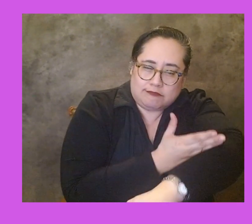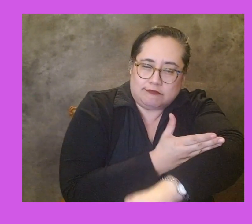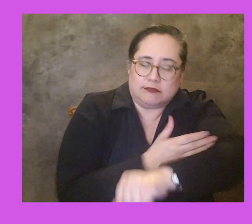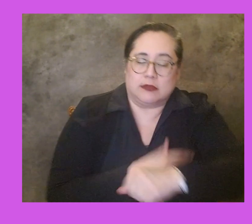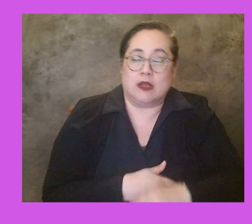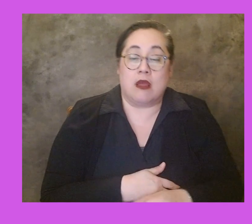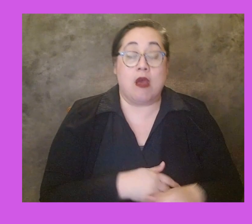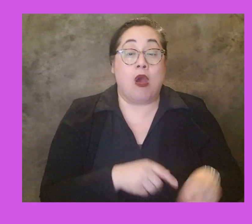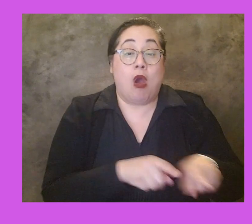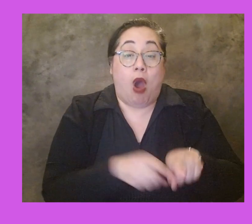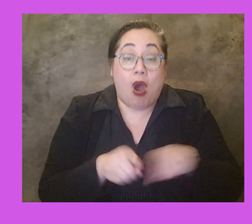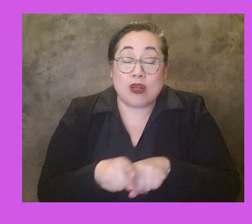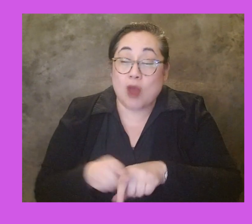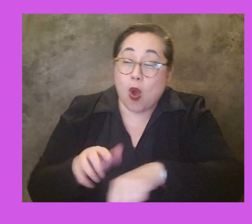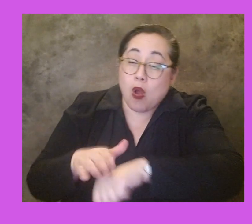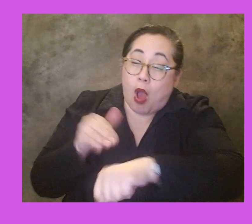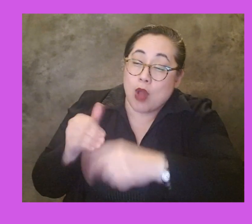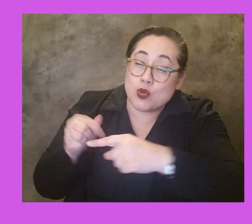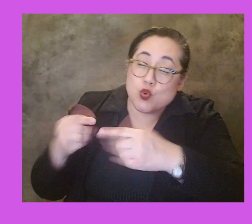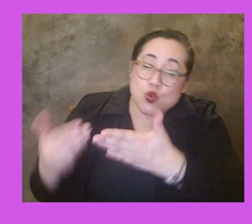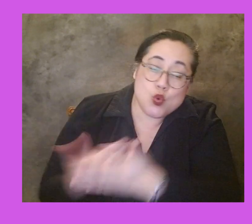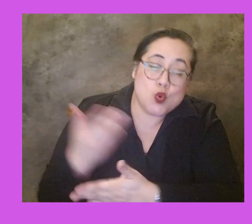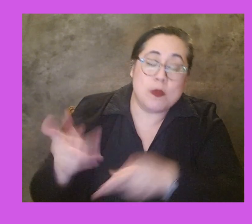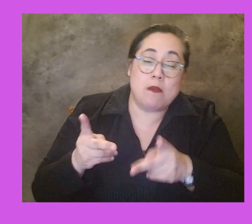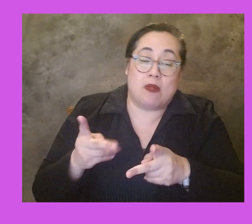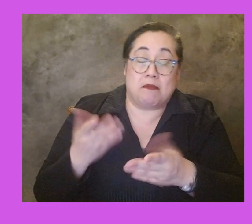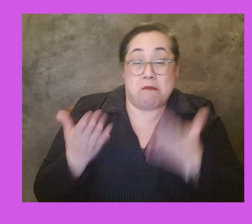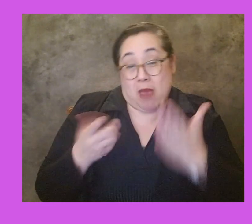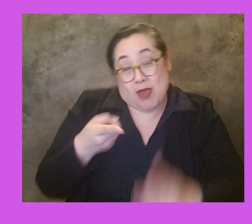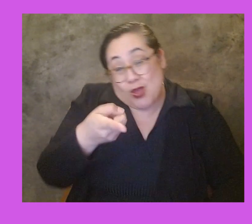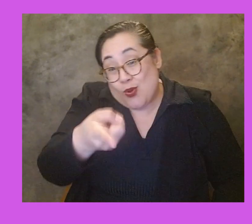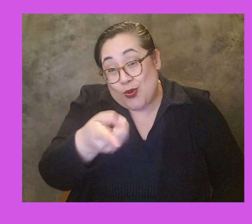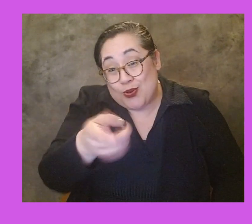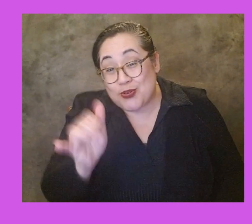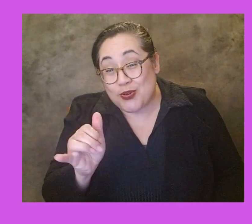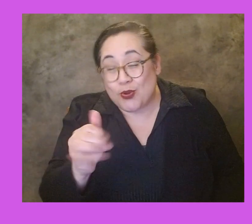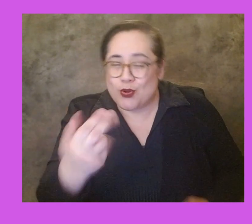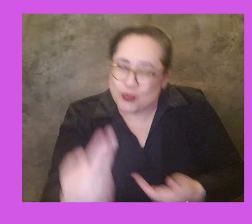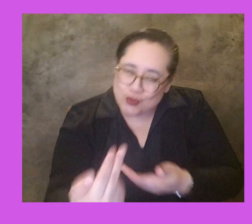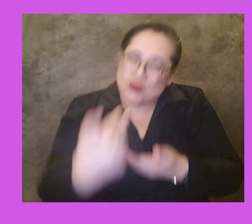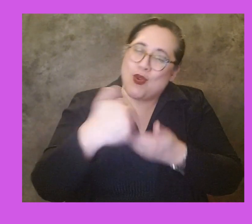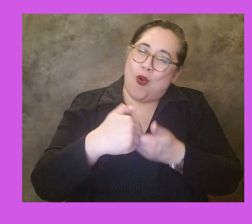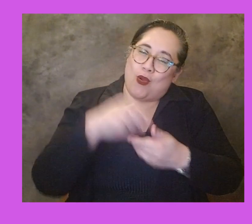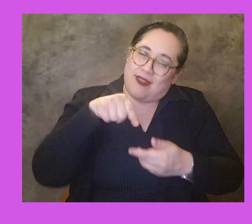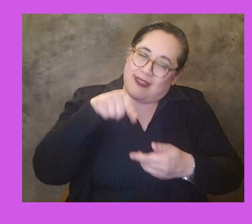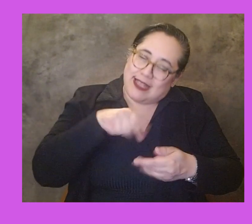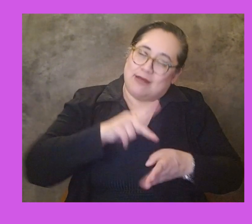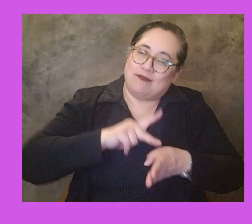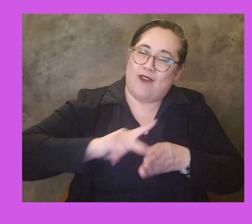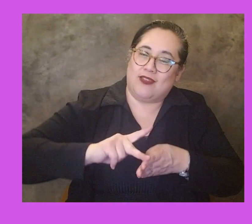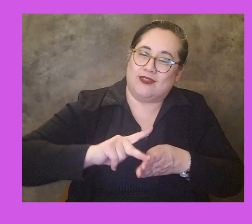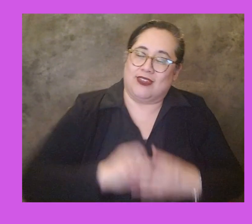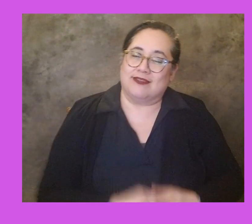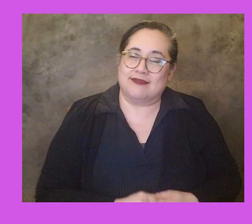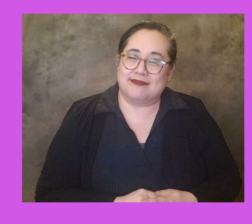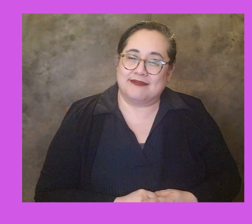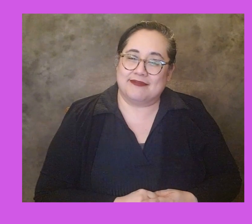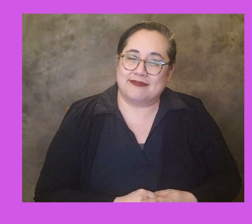to specialize and continue their growth and their skills. But also this is a call for new people,